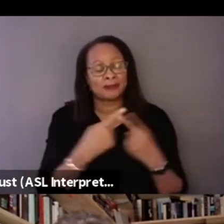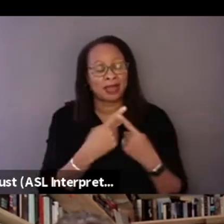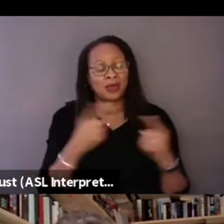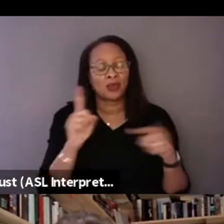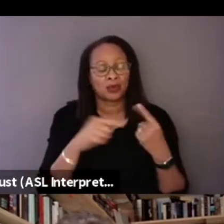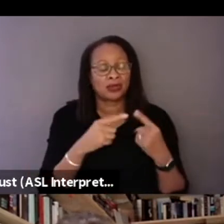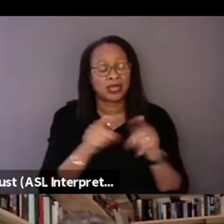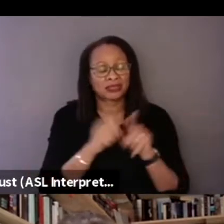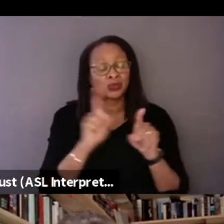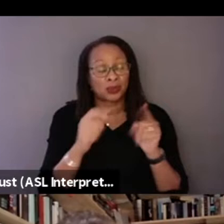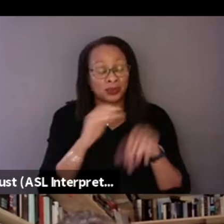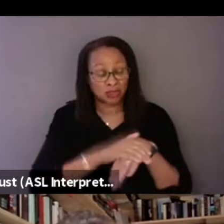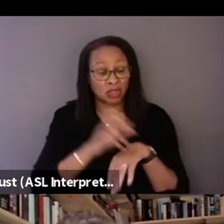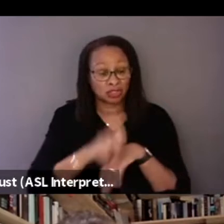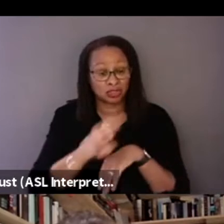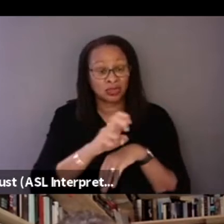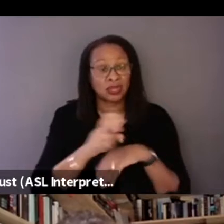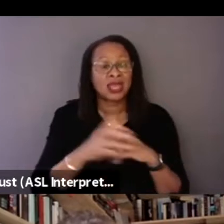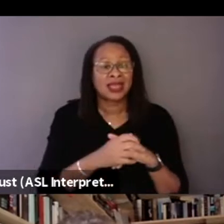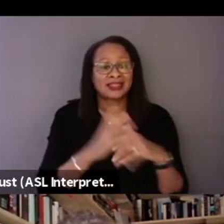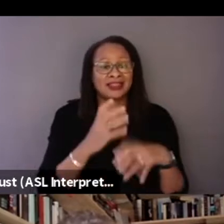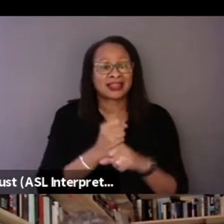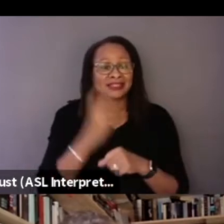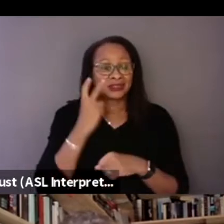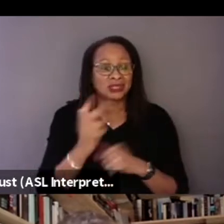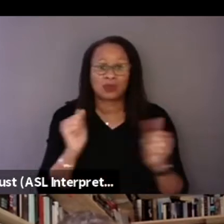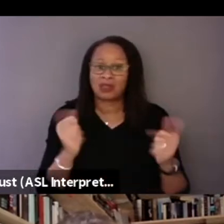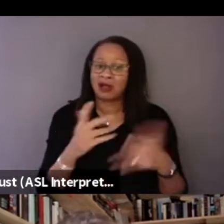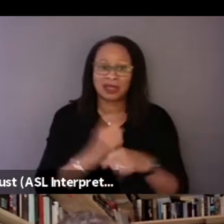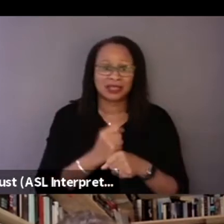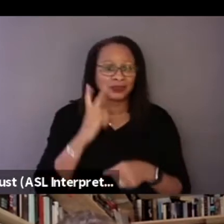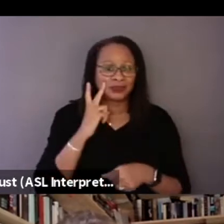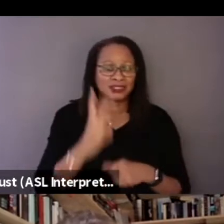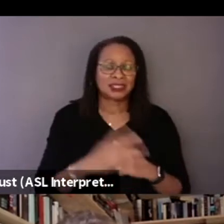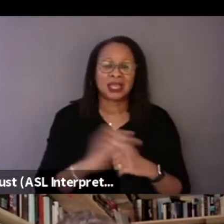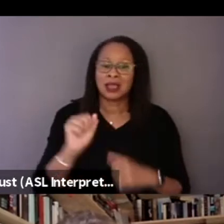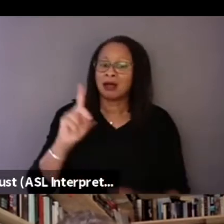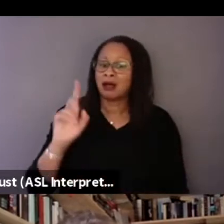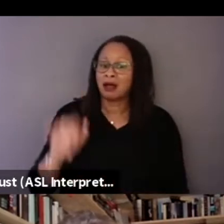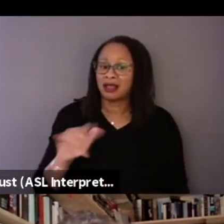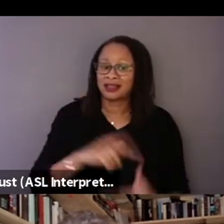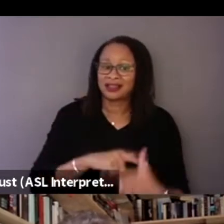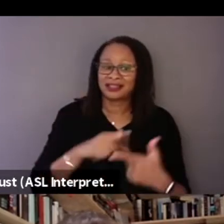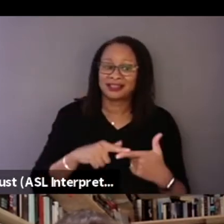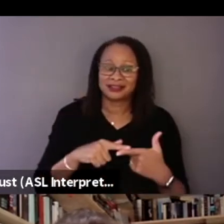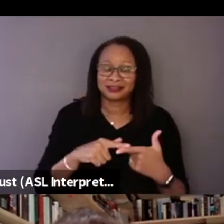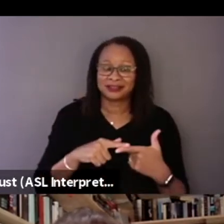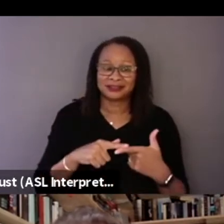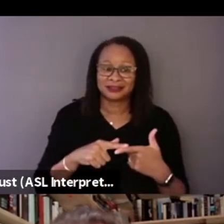and then I got to see, you know, we all got to see Ady then, you know, testify in front of Congress